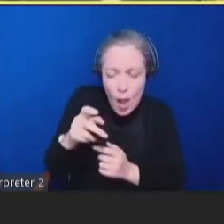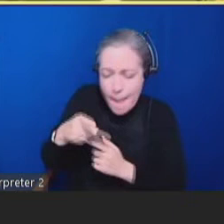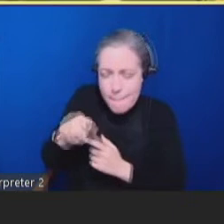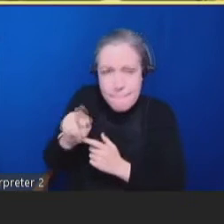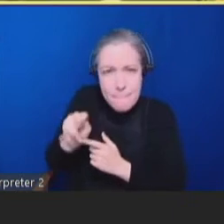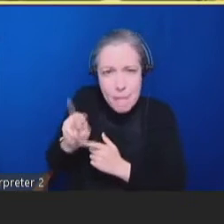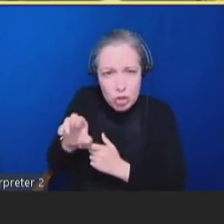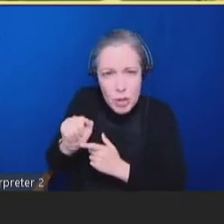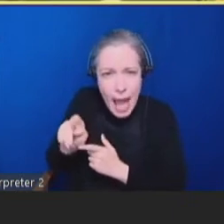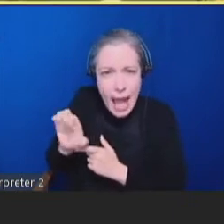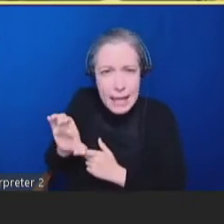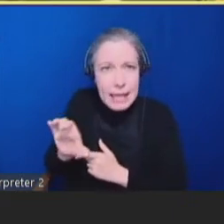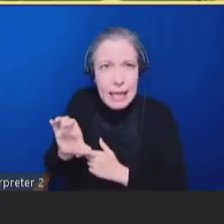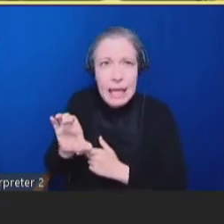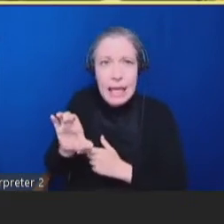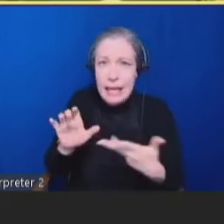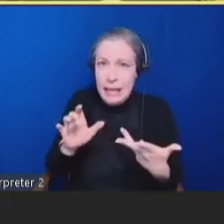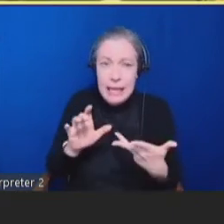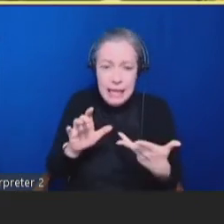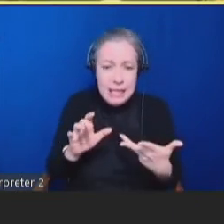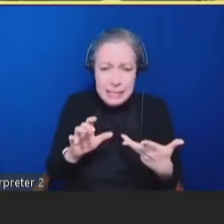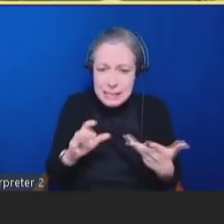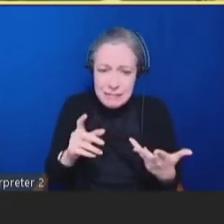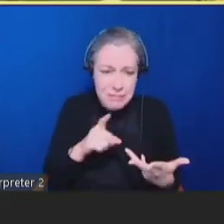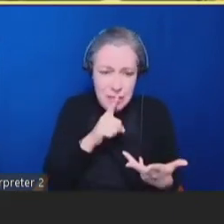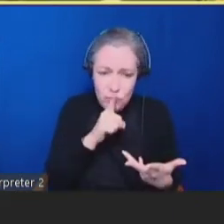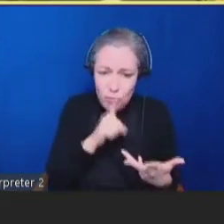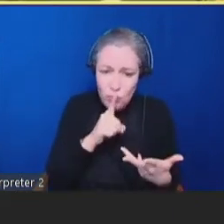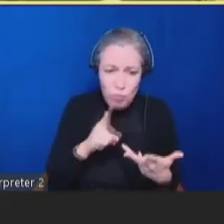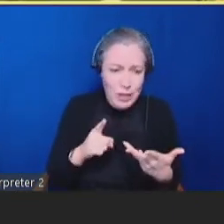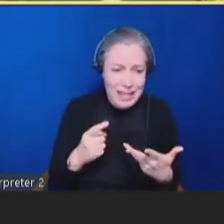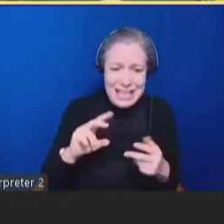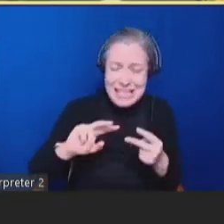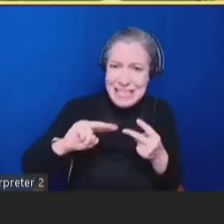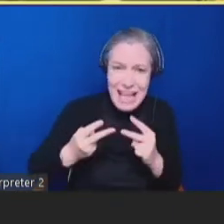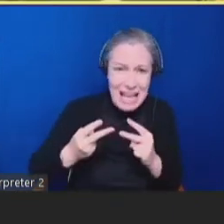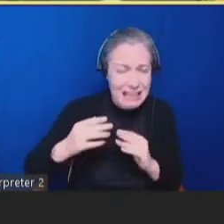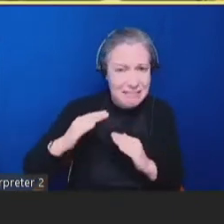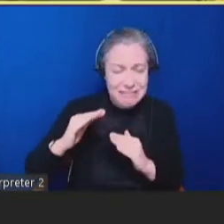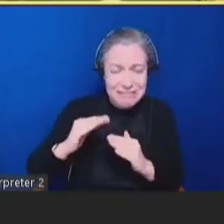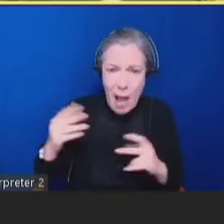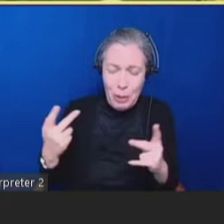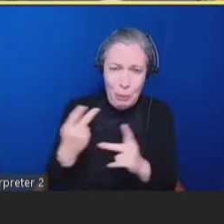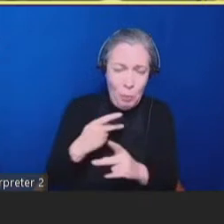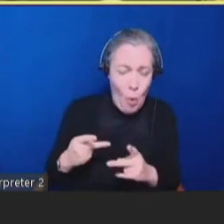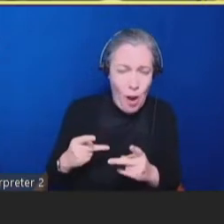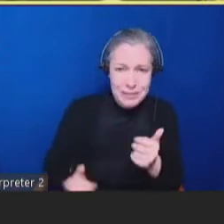cause of cancer death in the United States by 2025. So, in only another two years,